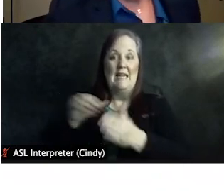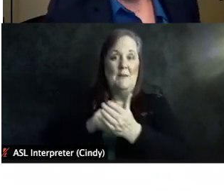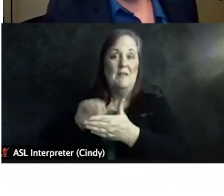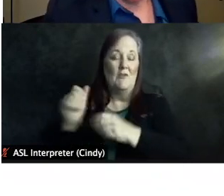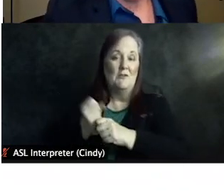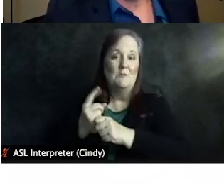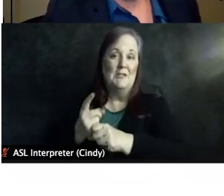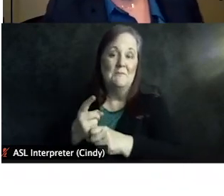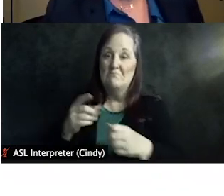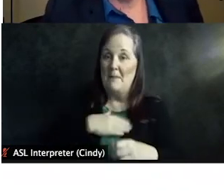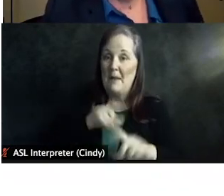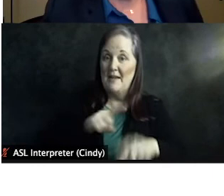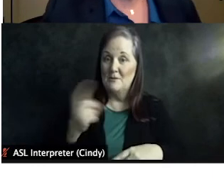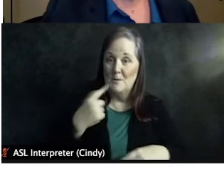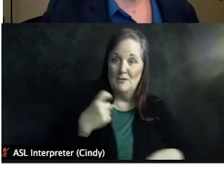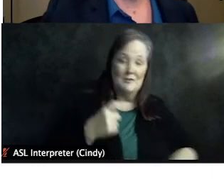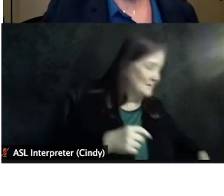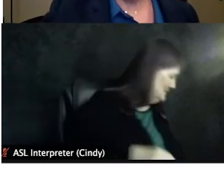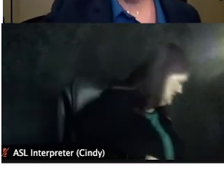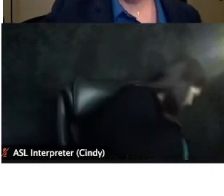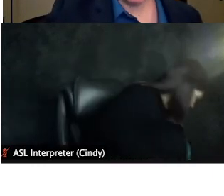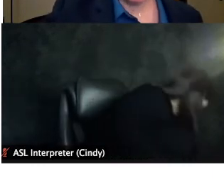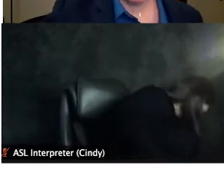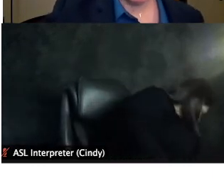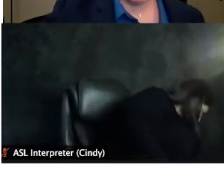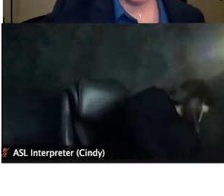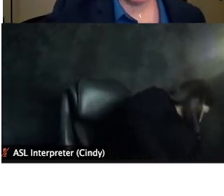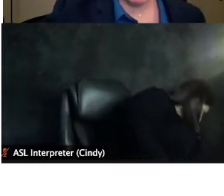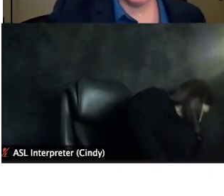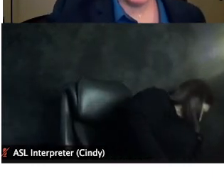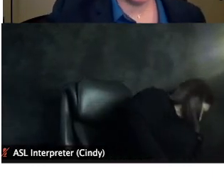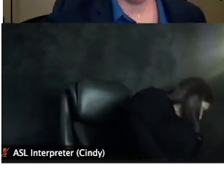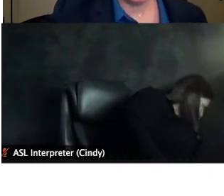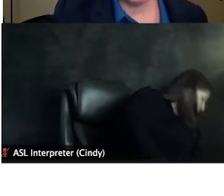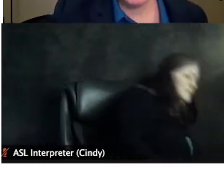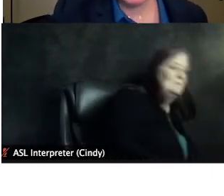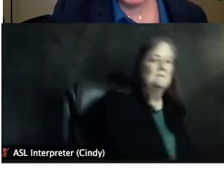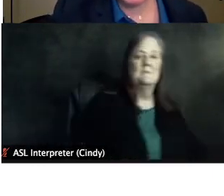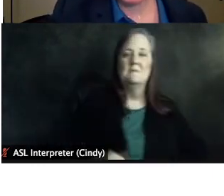The money side, we have some union money on the pro side, some individuals.